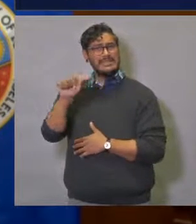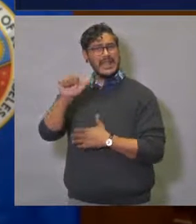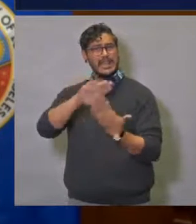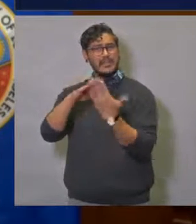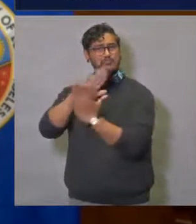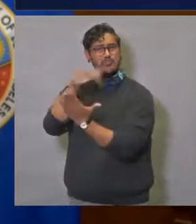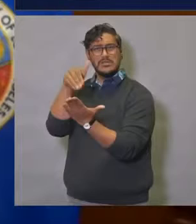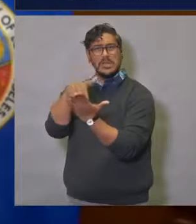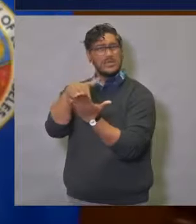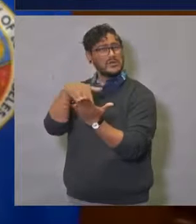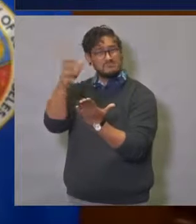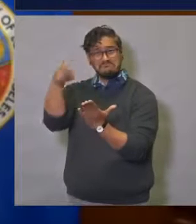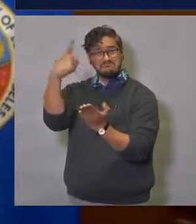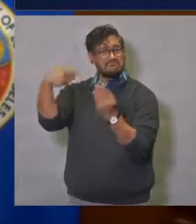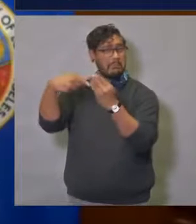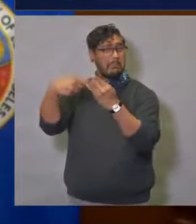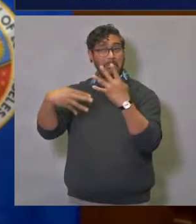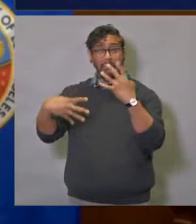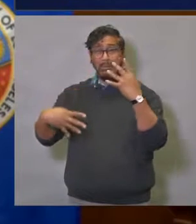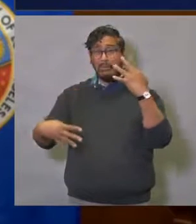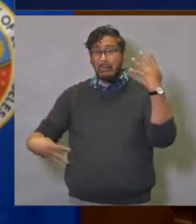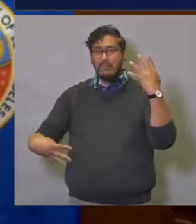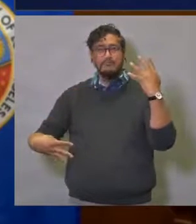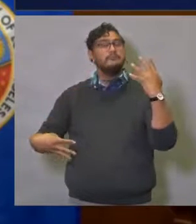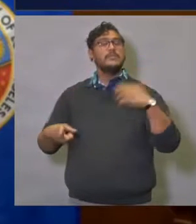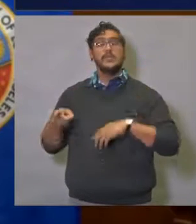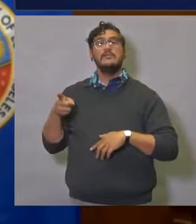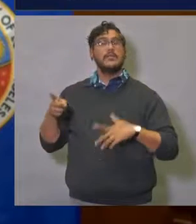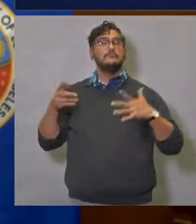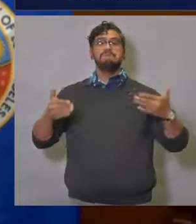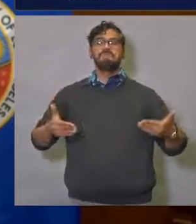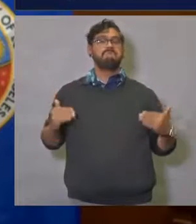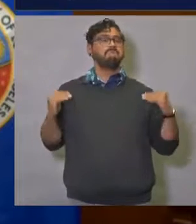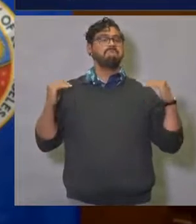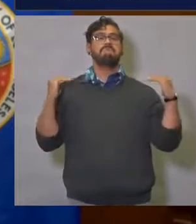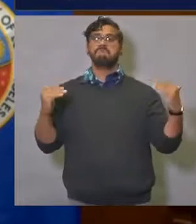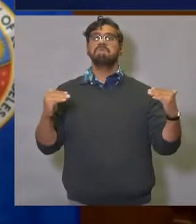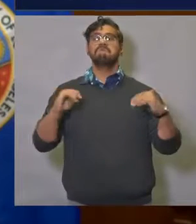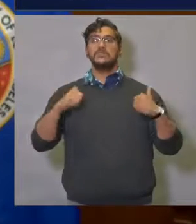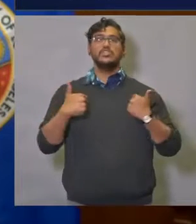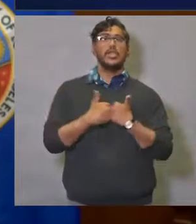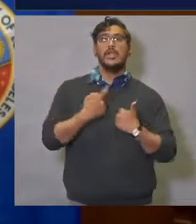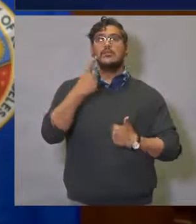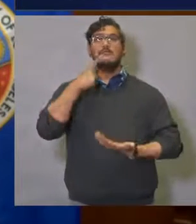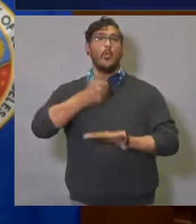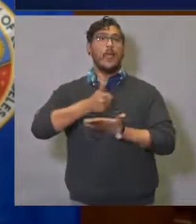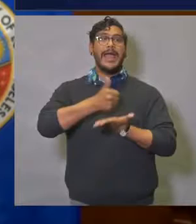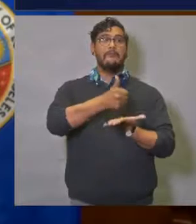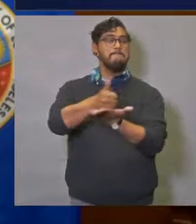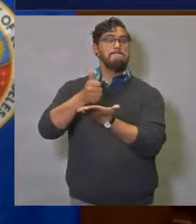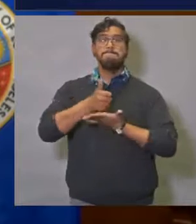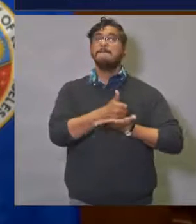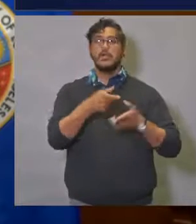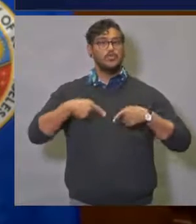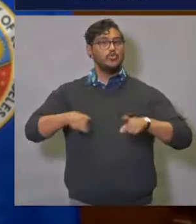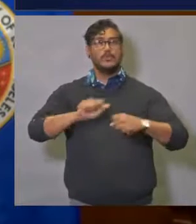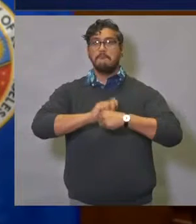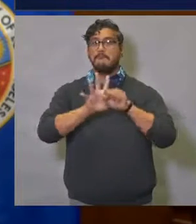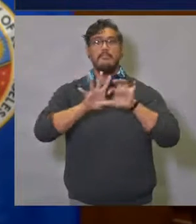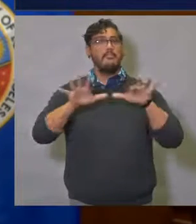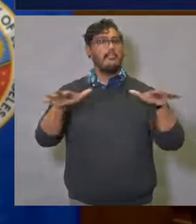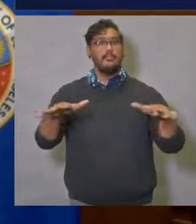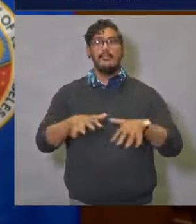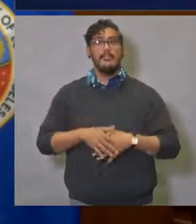VALLEY COMMUNITY HEALTH CENTER,